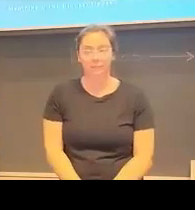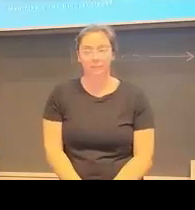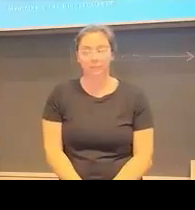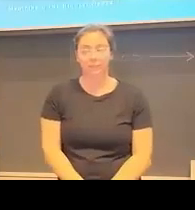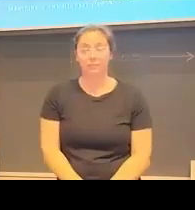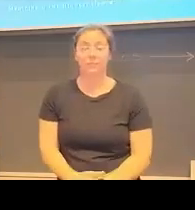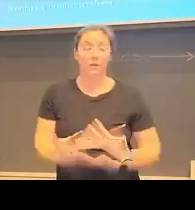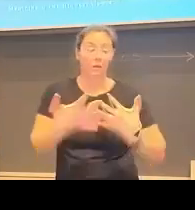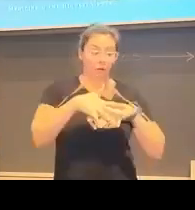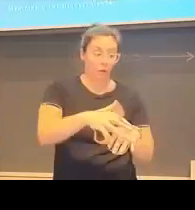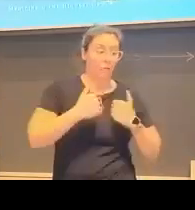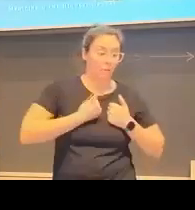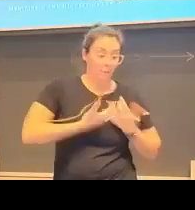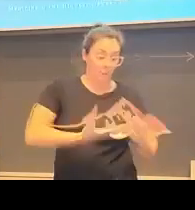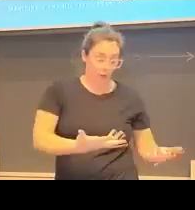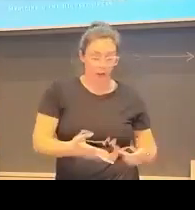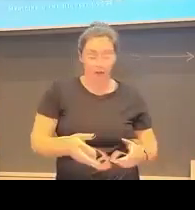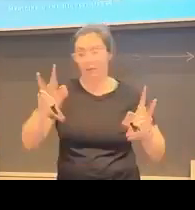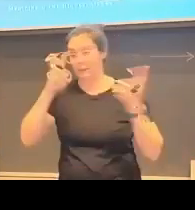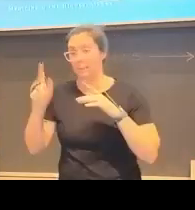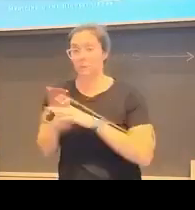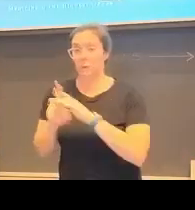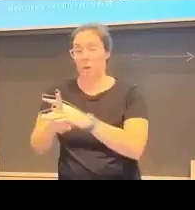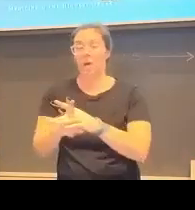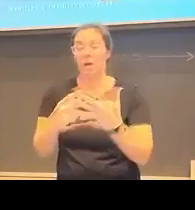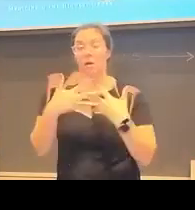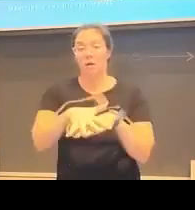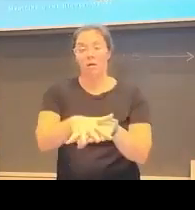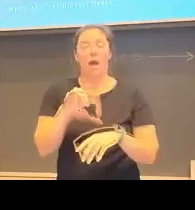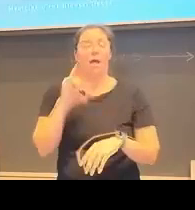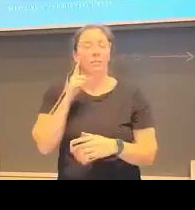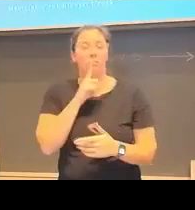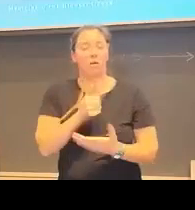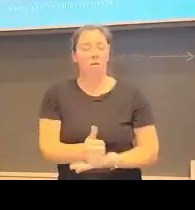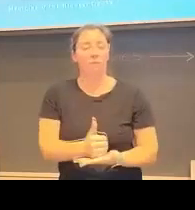burnout and these uh topics that emerge I think part of what is helpful is that because we are